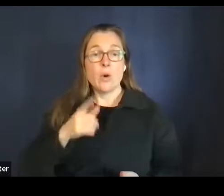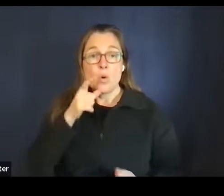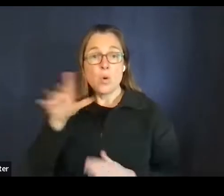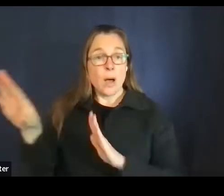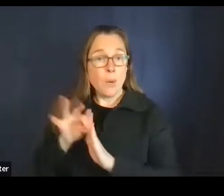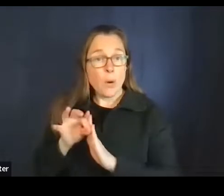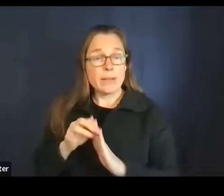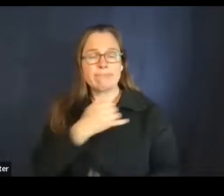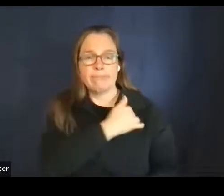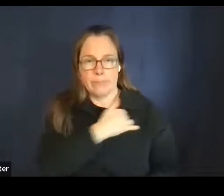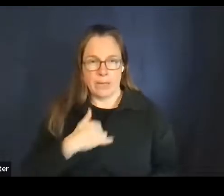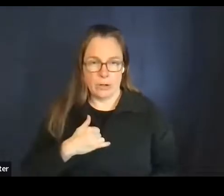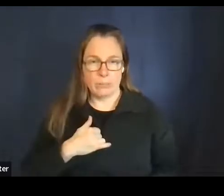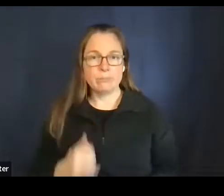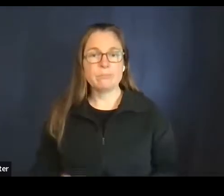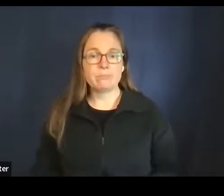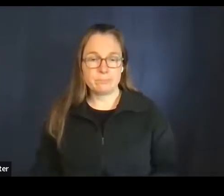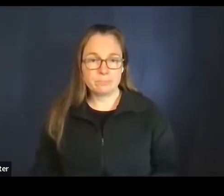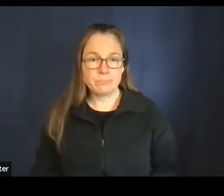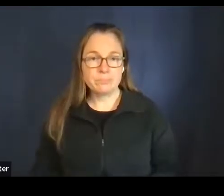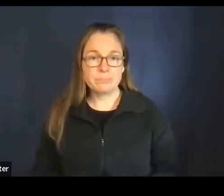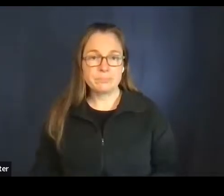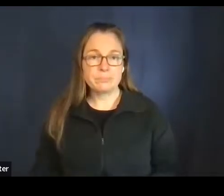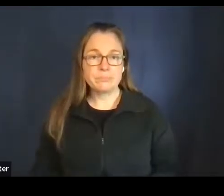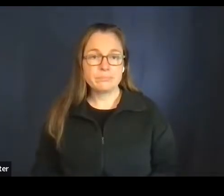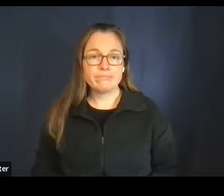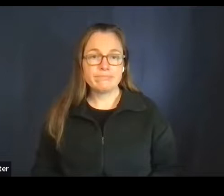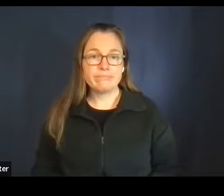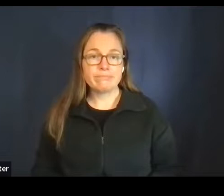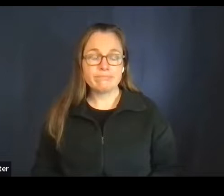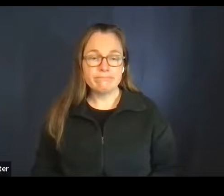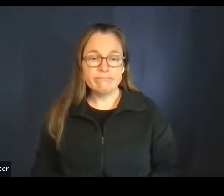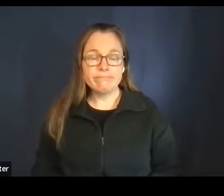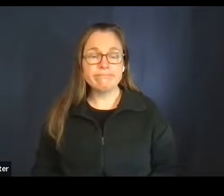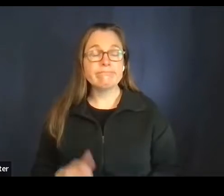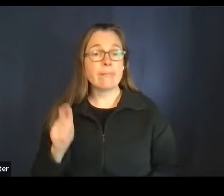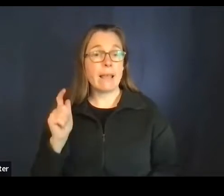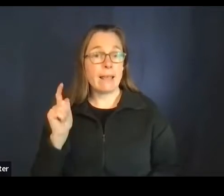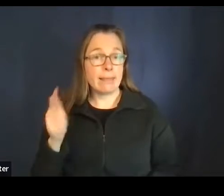Subsequently, you'll see that role, that commission appointed by the